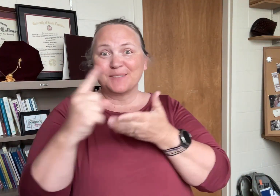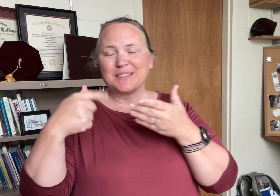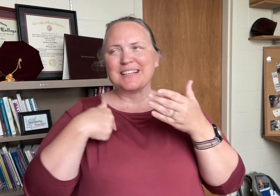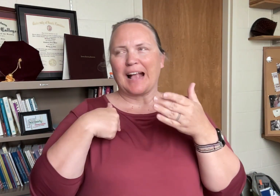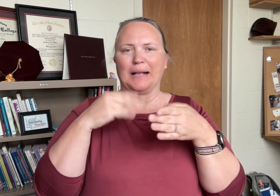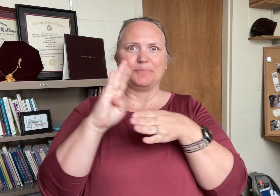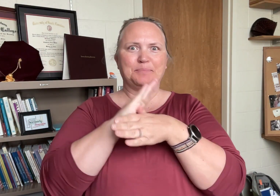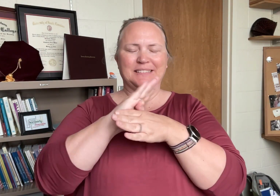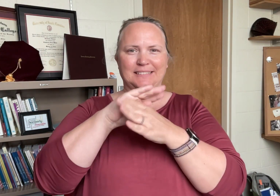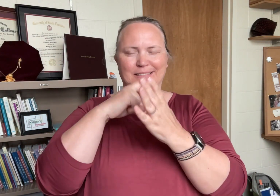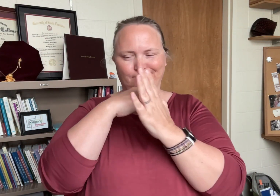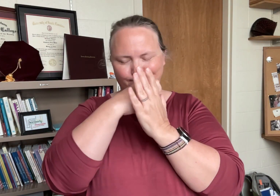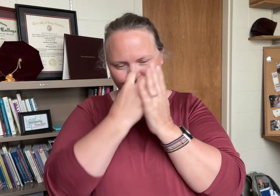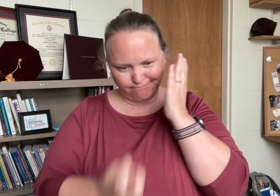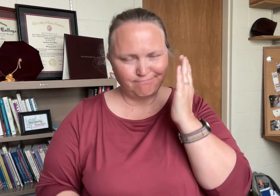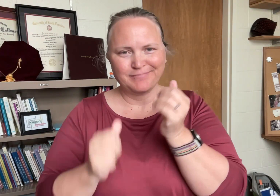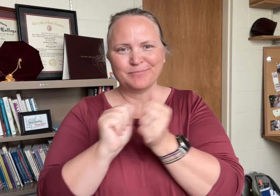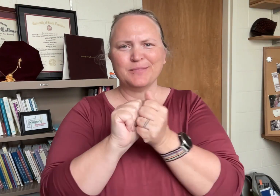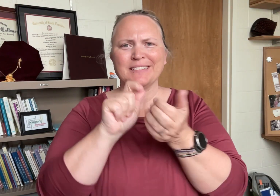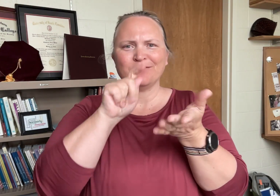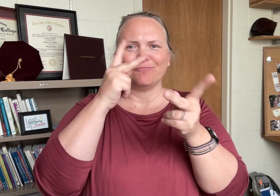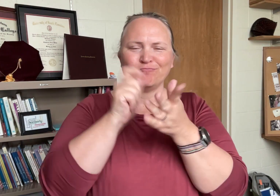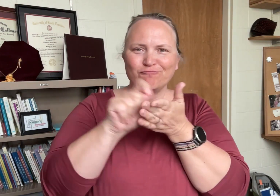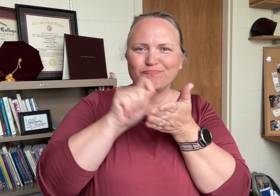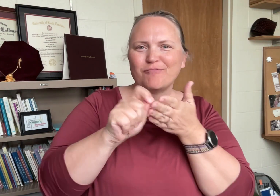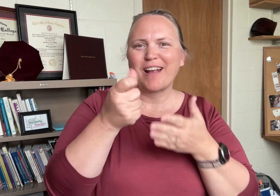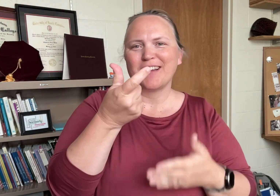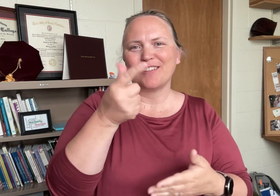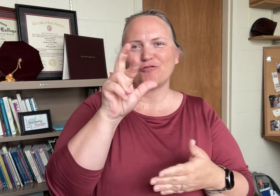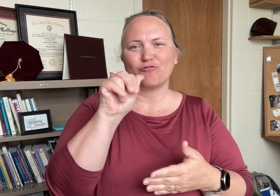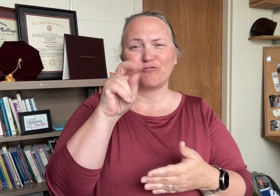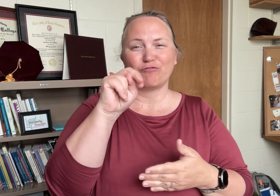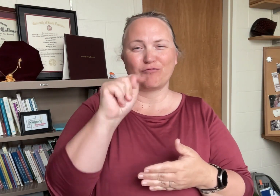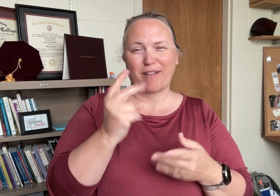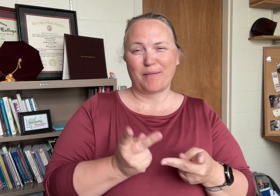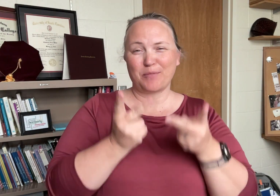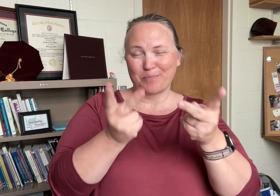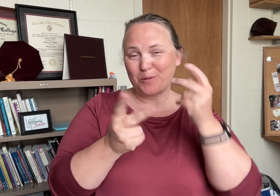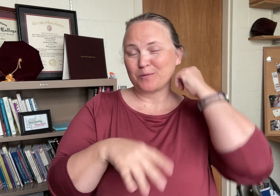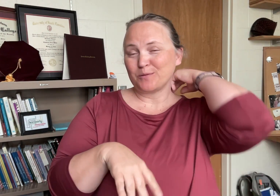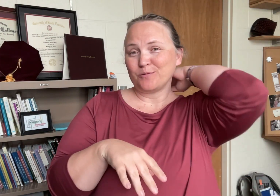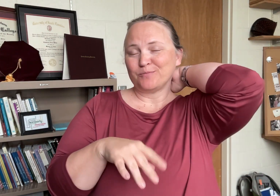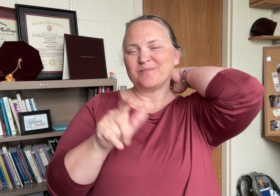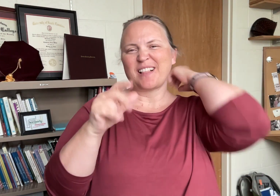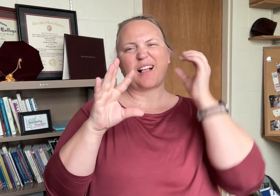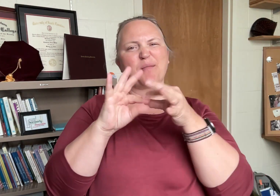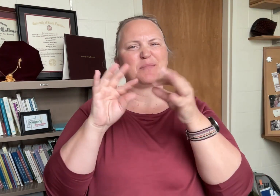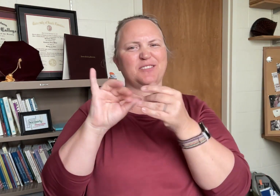This week, I have been deep in grant writing mode, working on a proposal.